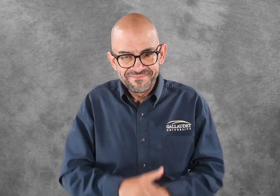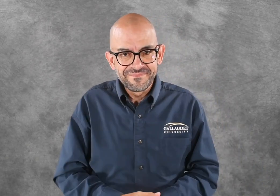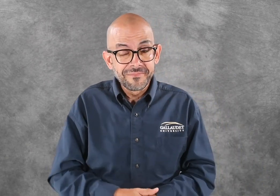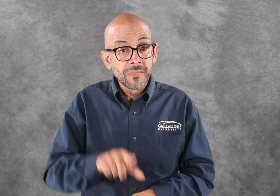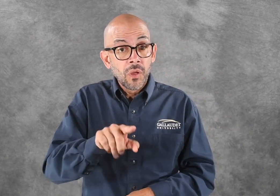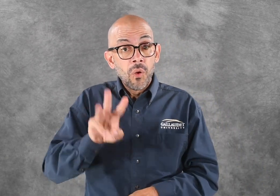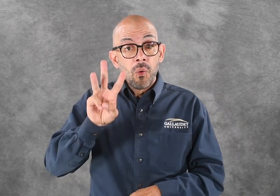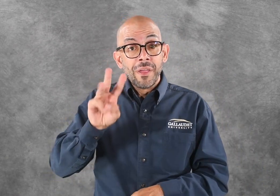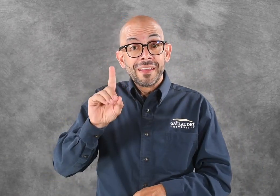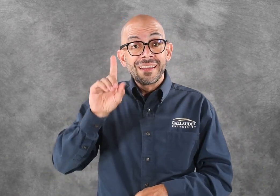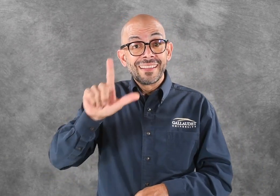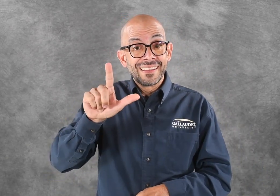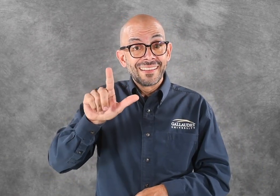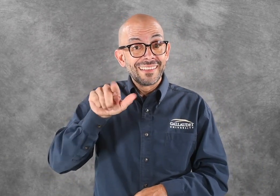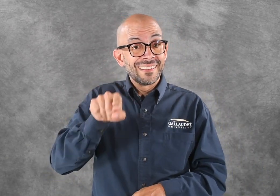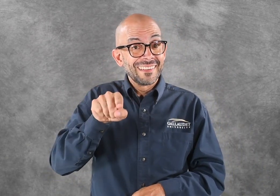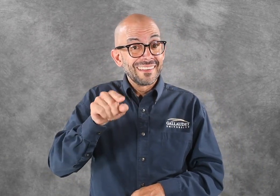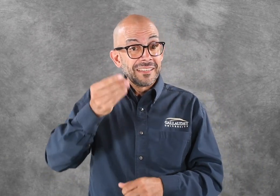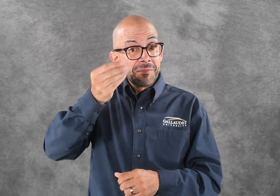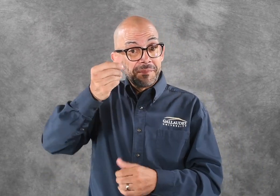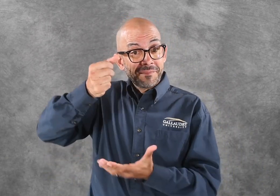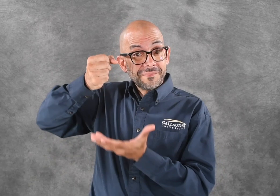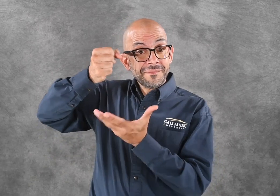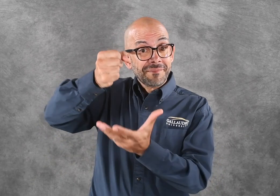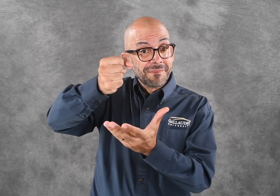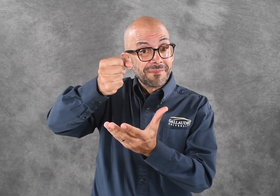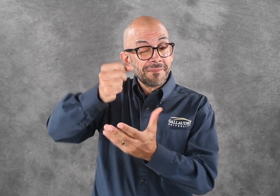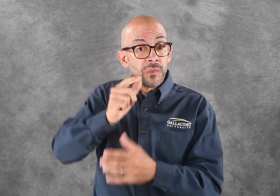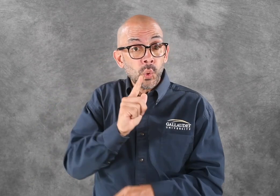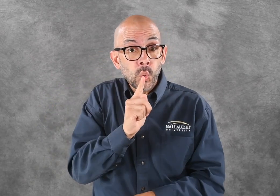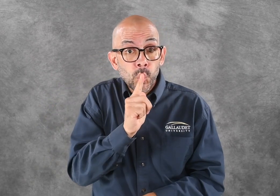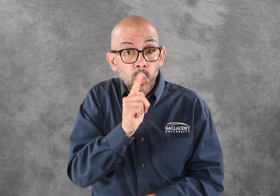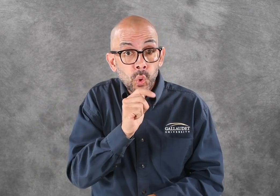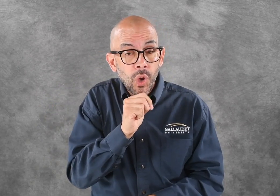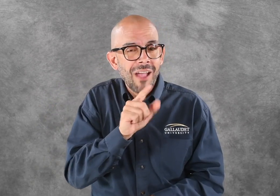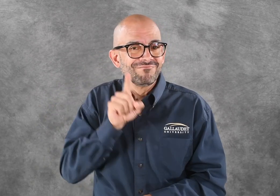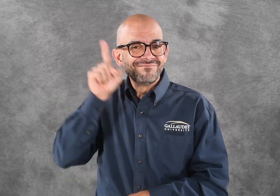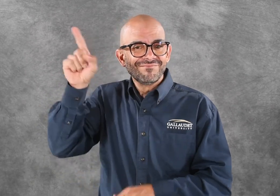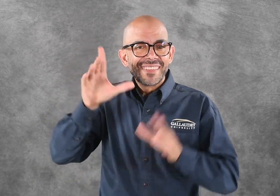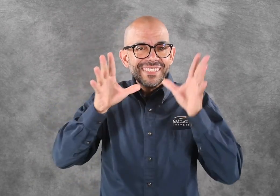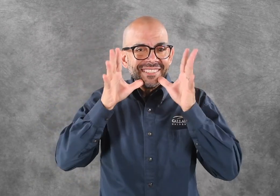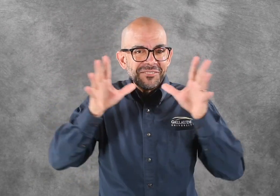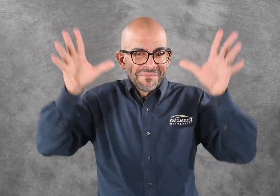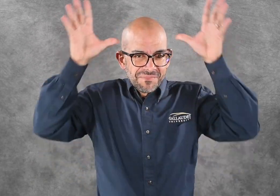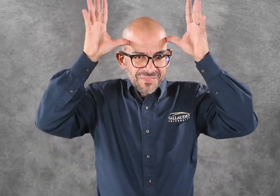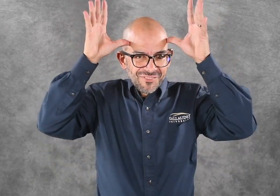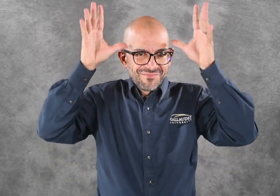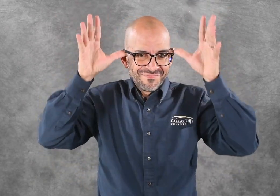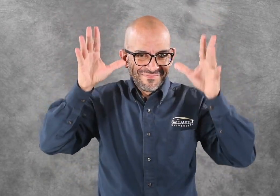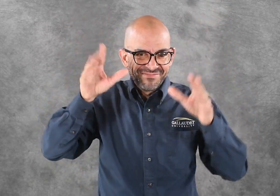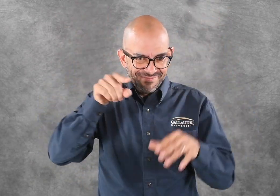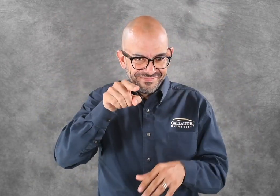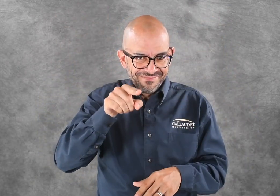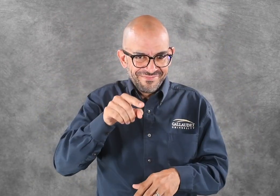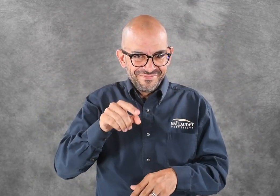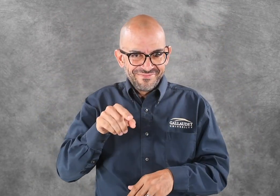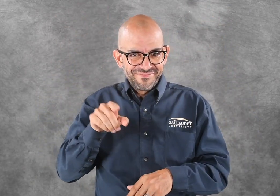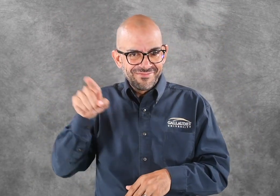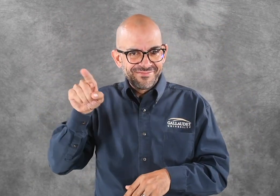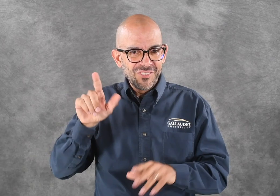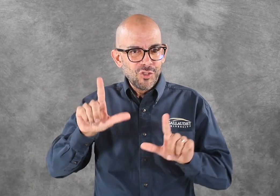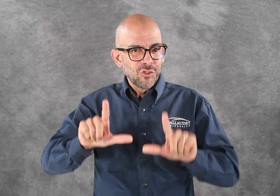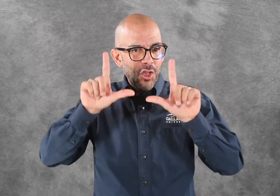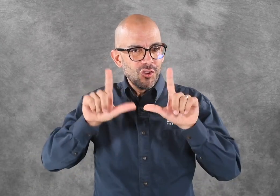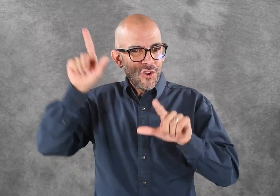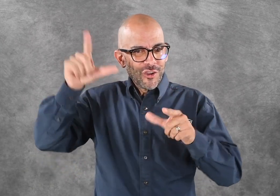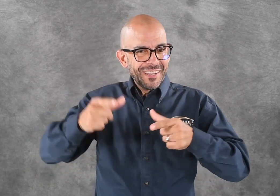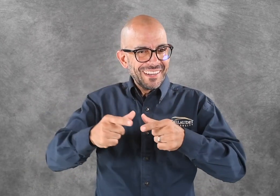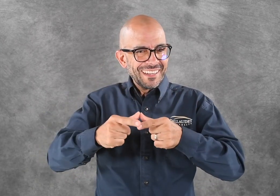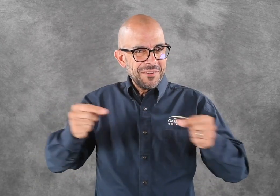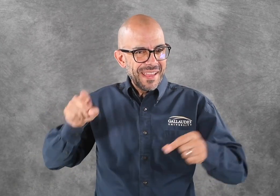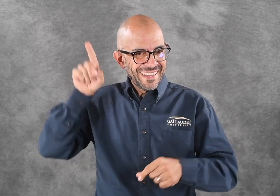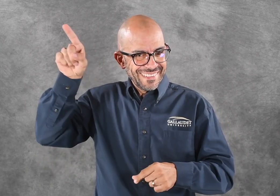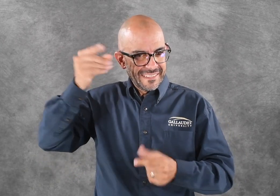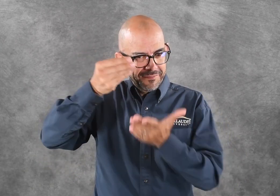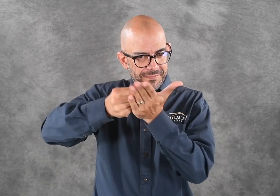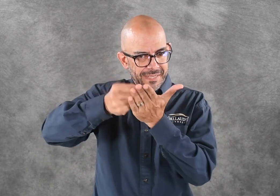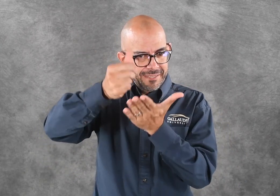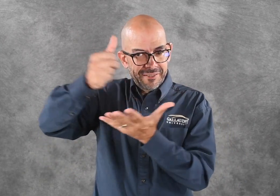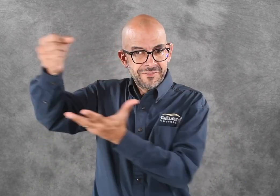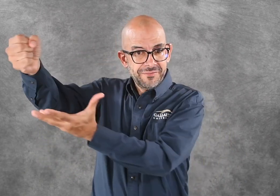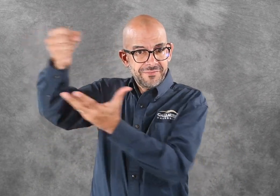The WDL scholarship, which is funded by the Nippon Foundation of Tokyo, Japan.